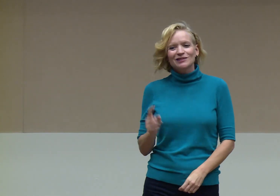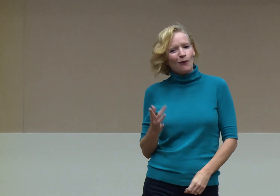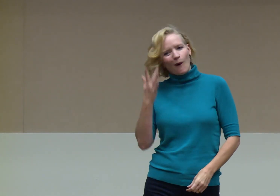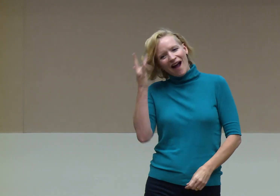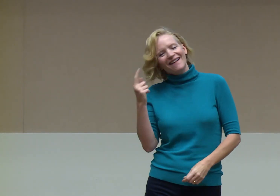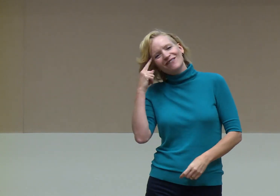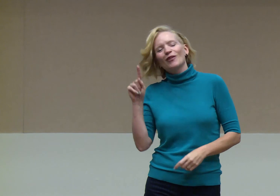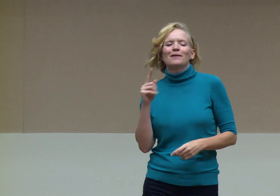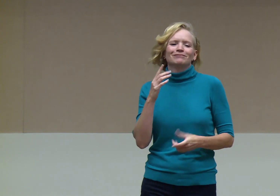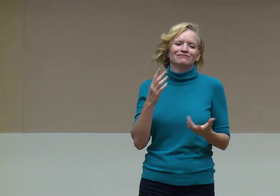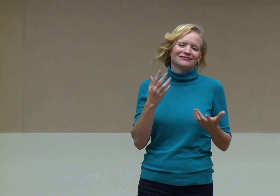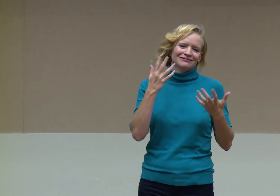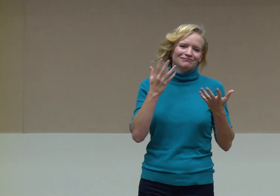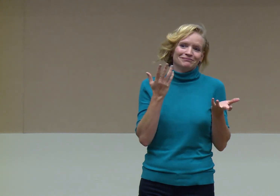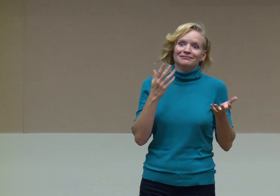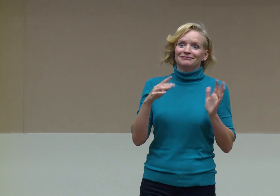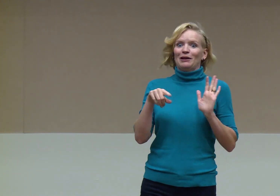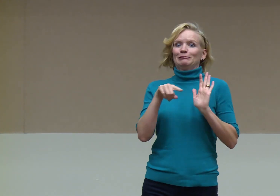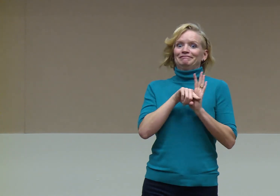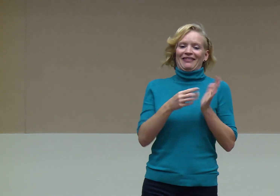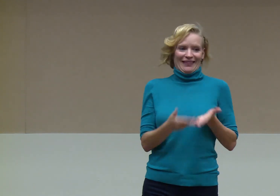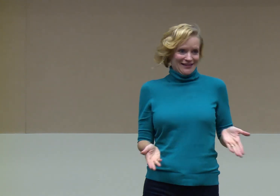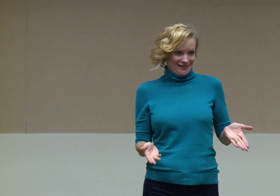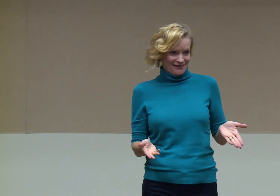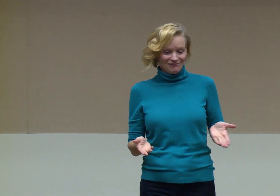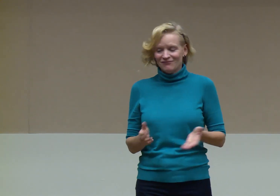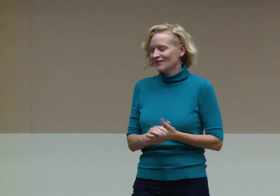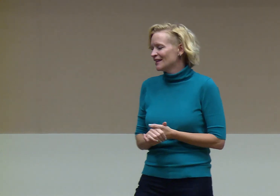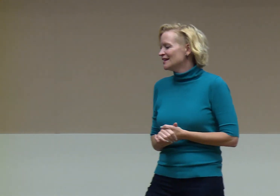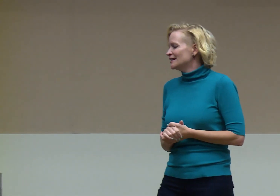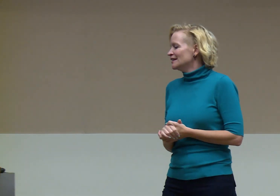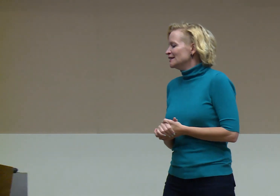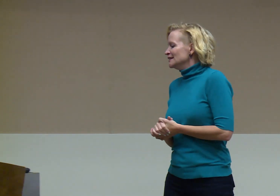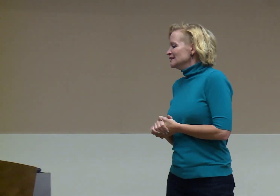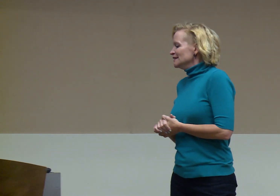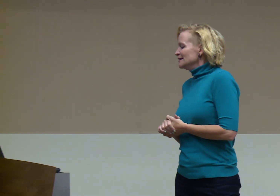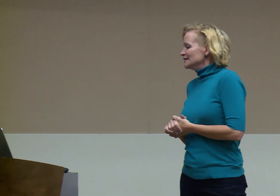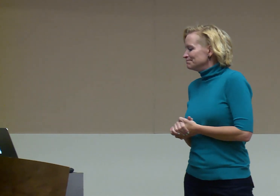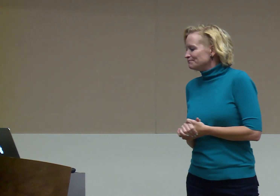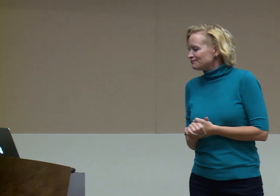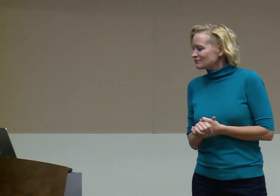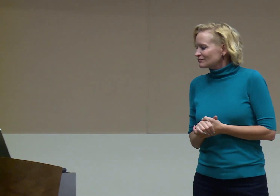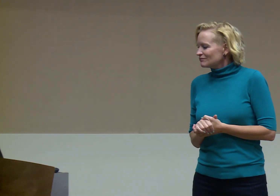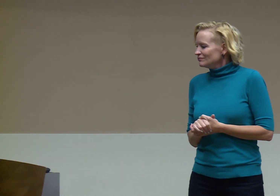We only ask why for the more negative-associated things.